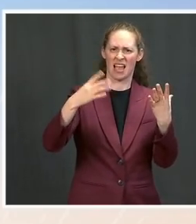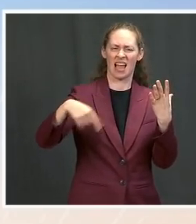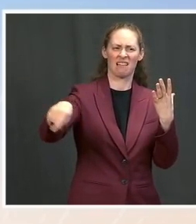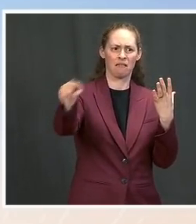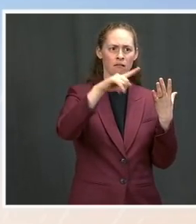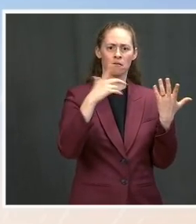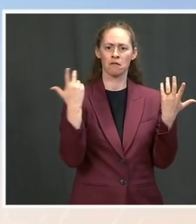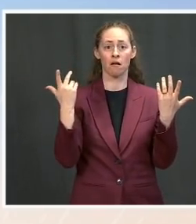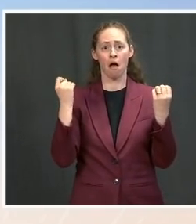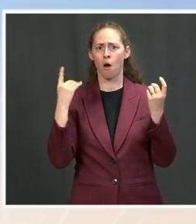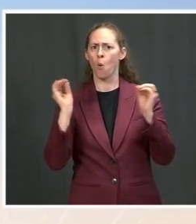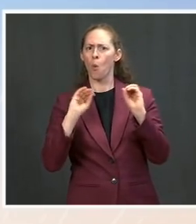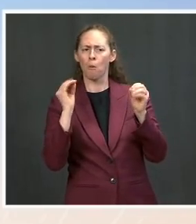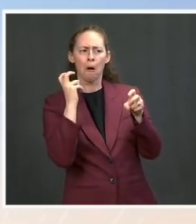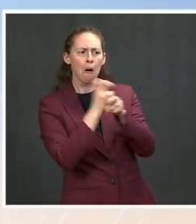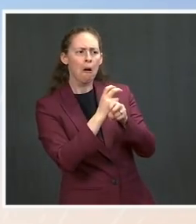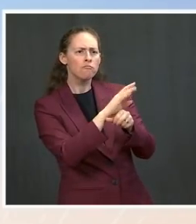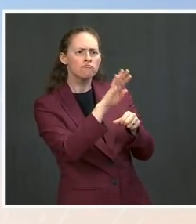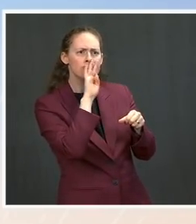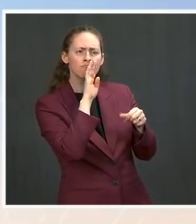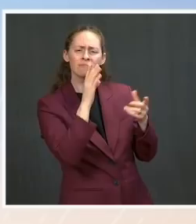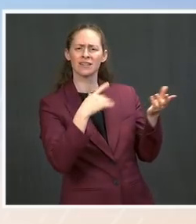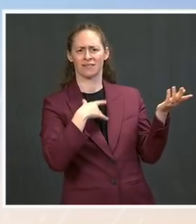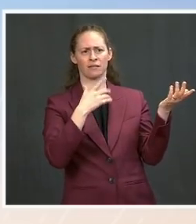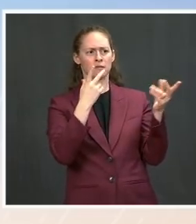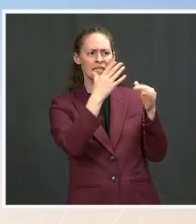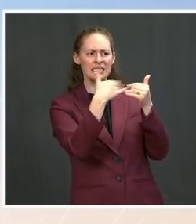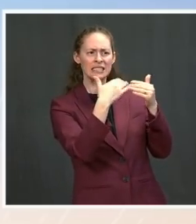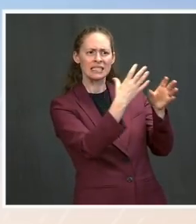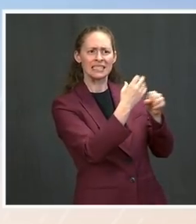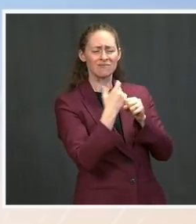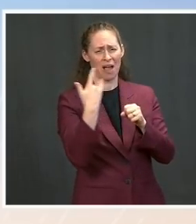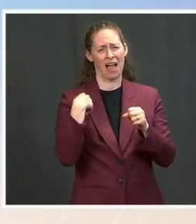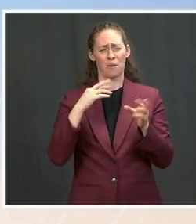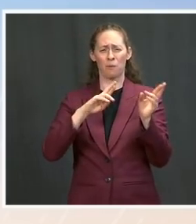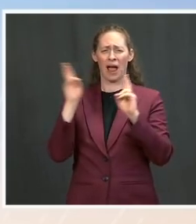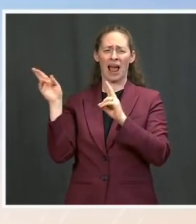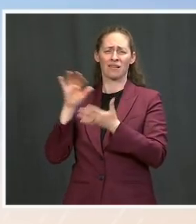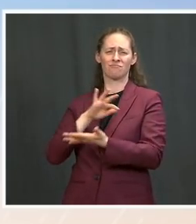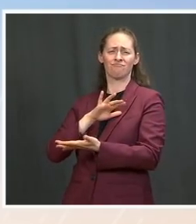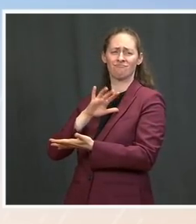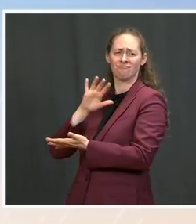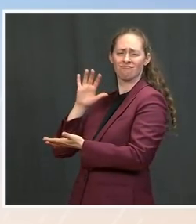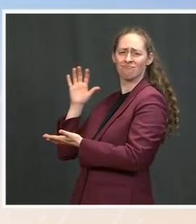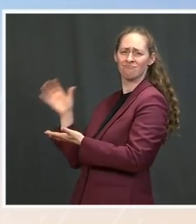because we have more than enough supply for the American public -- that it would become more and more difficult